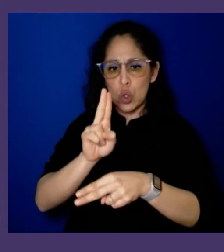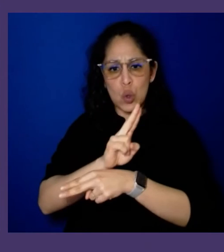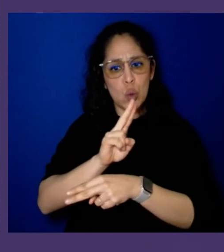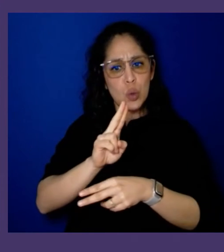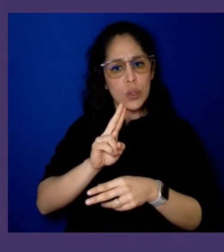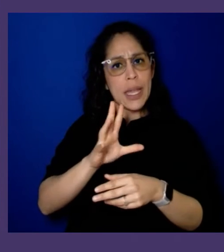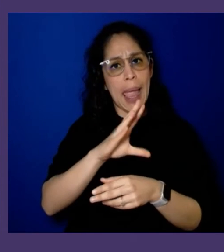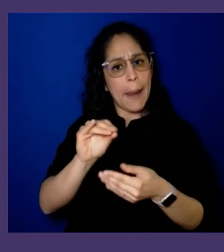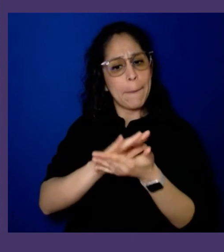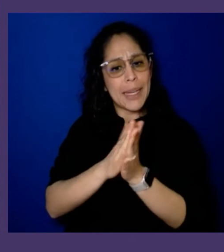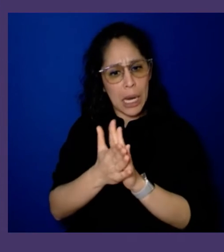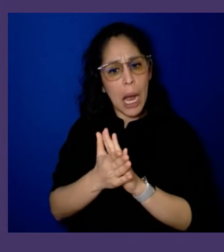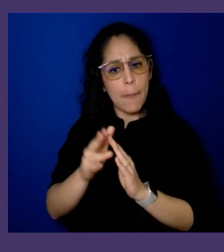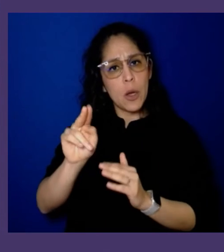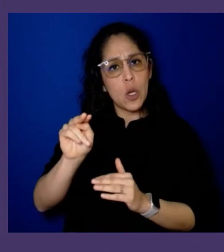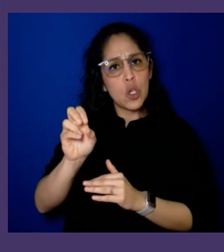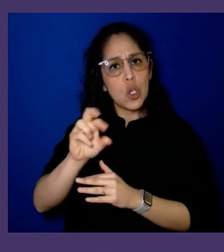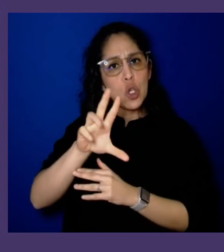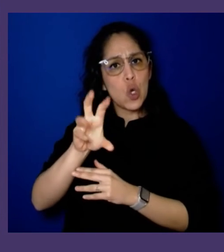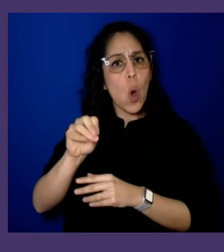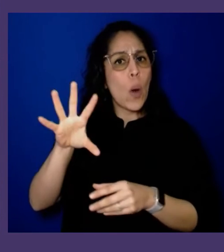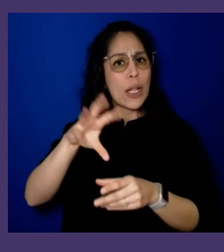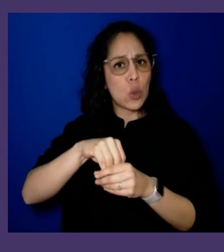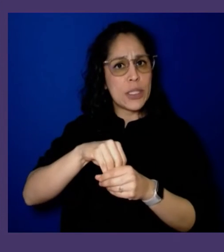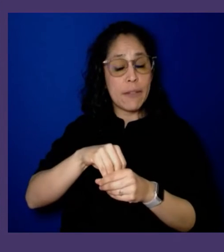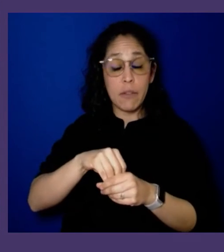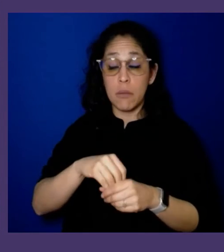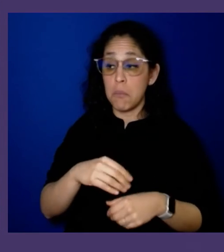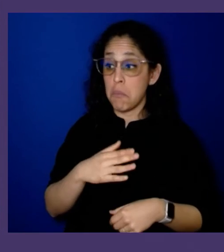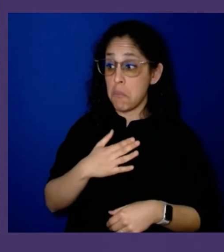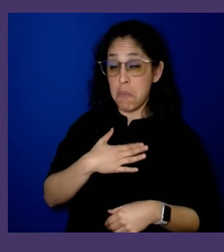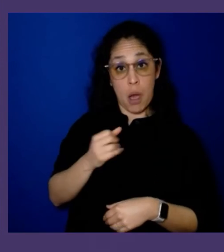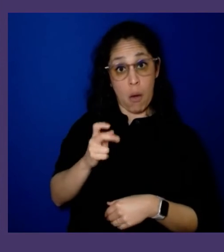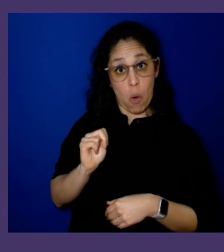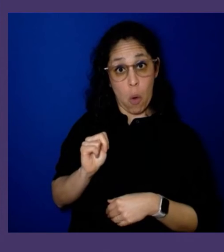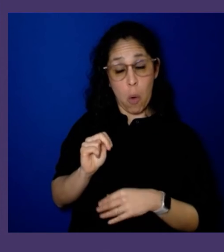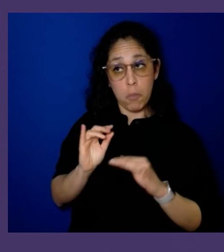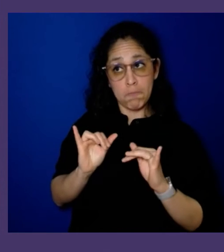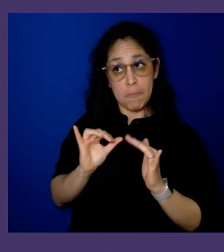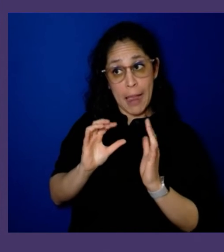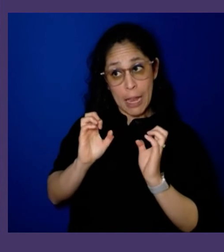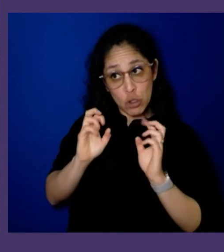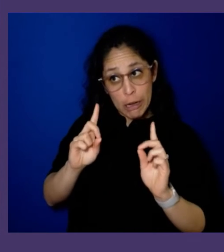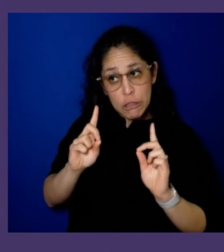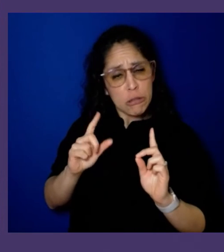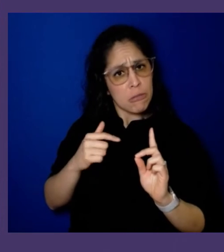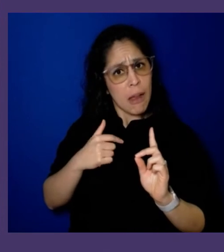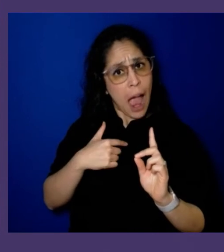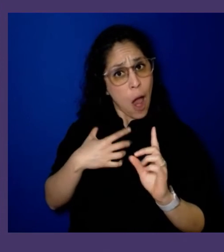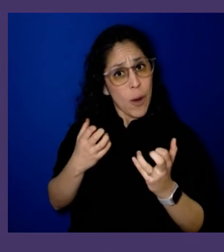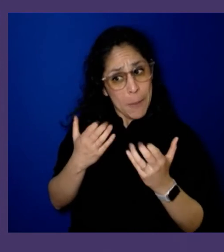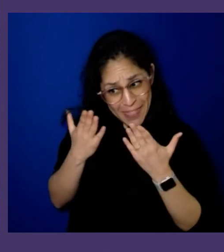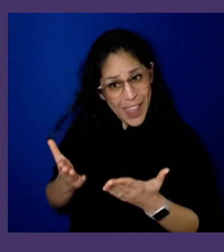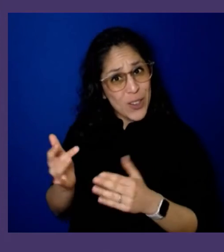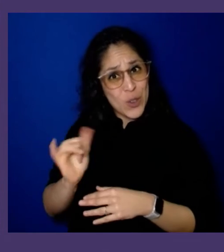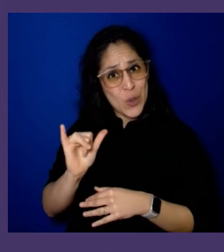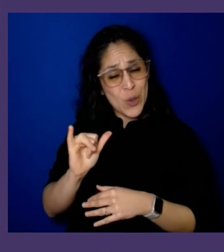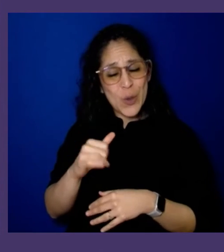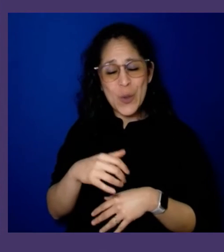Then also for my own education I want to be there as well. I felt this was a good opportunity to